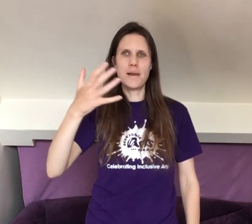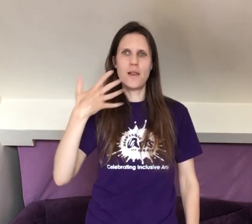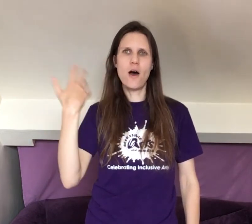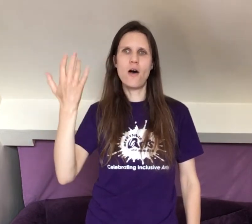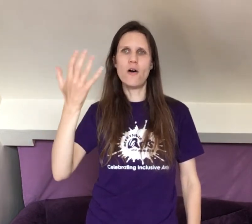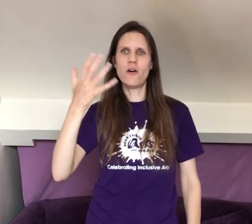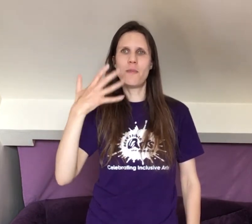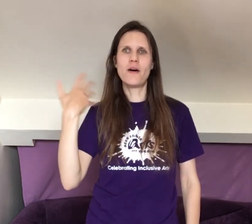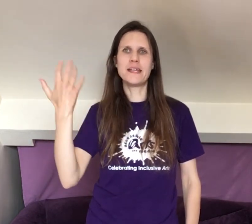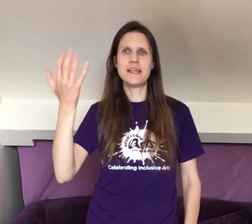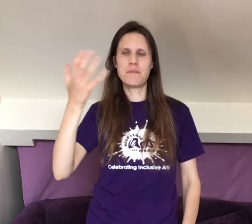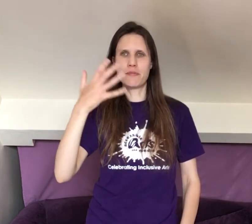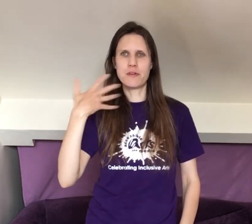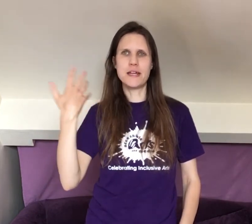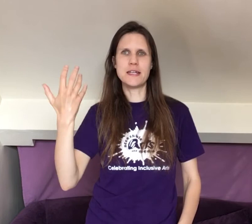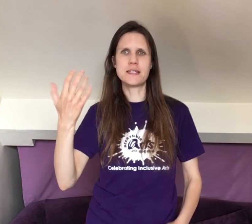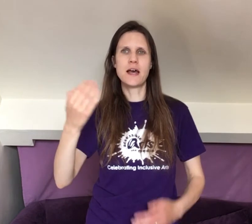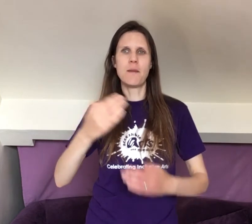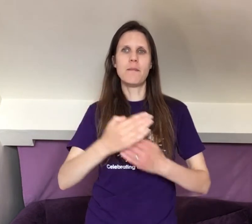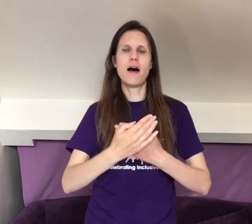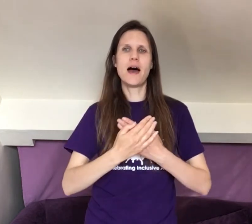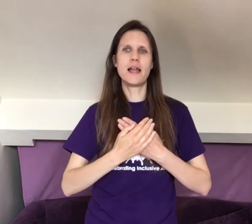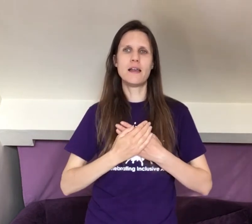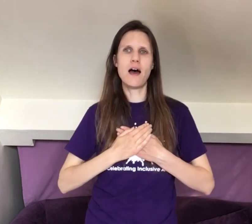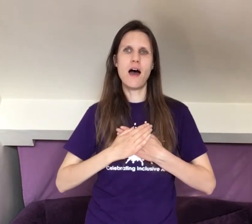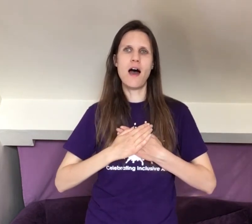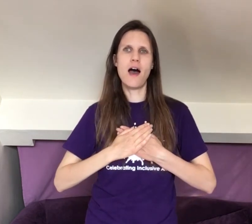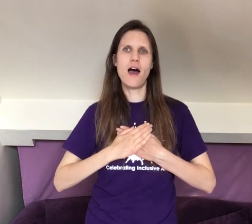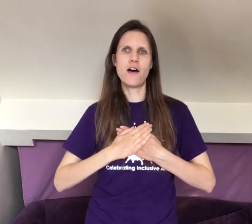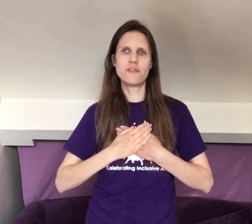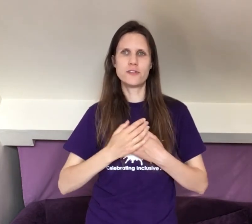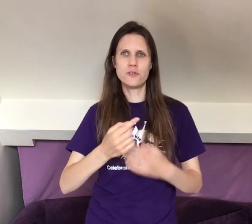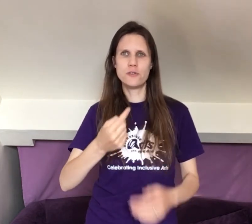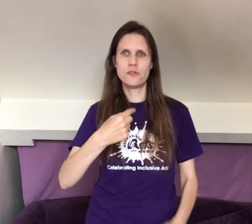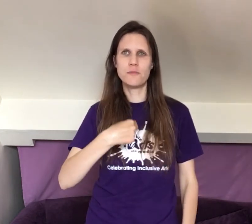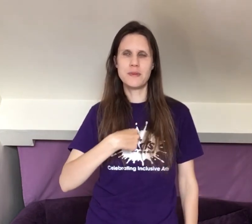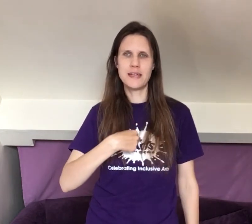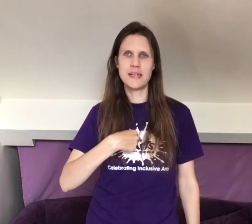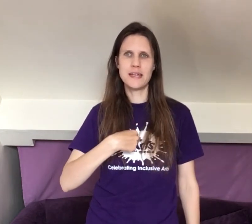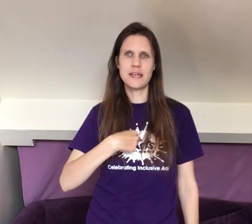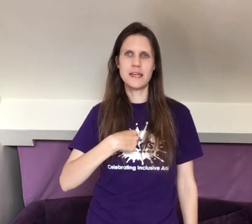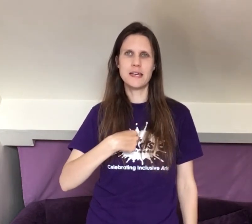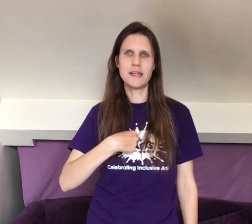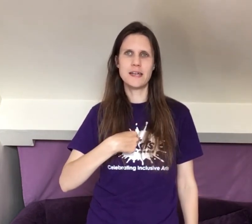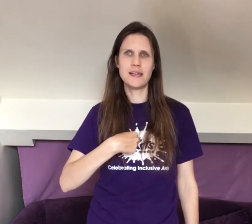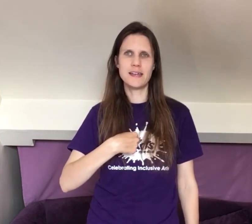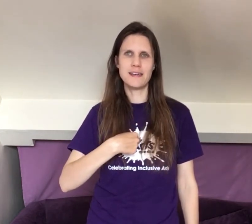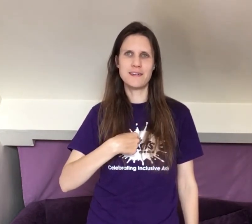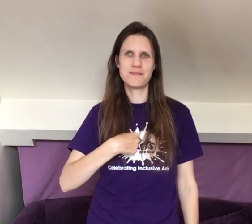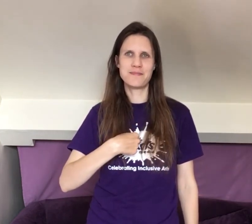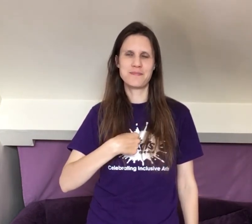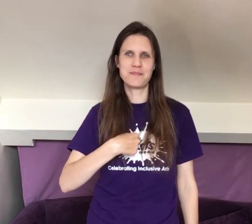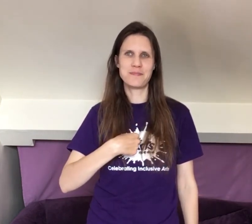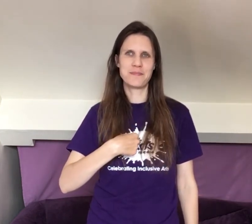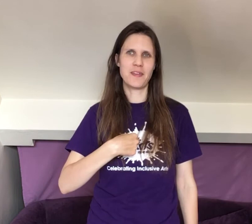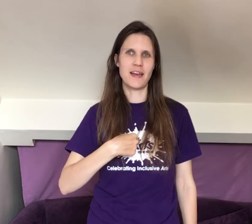Blow bonny breeze my love to me.